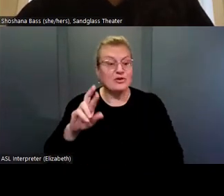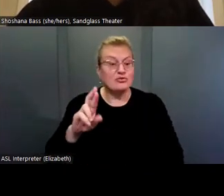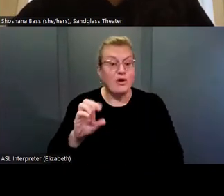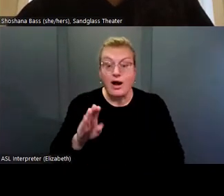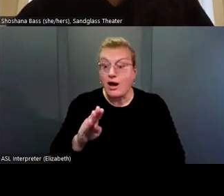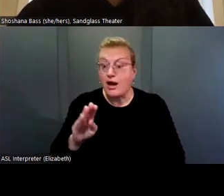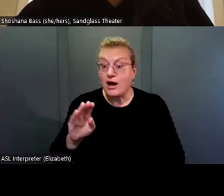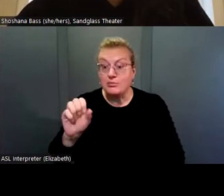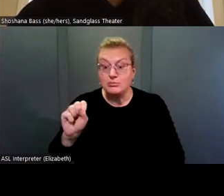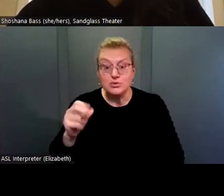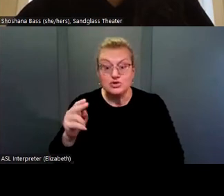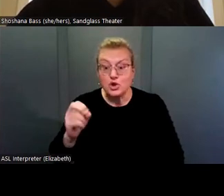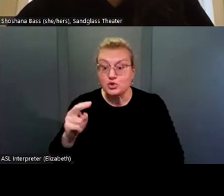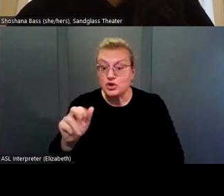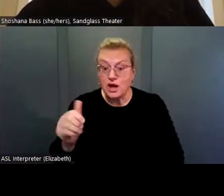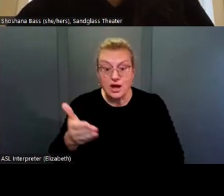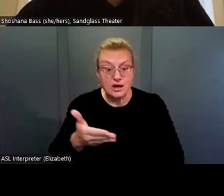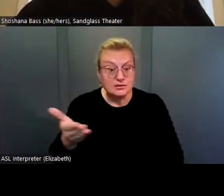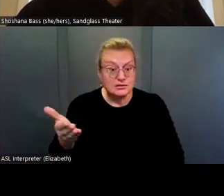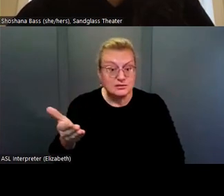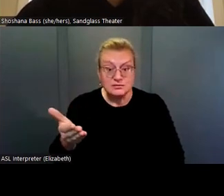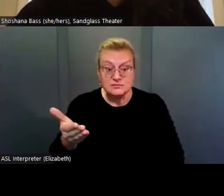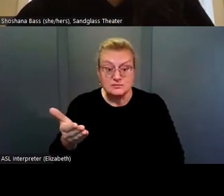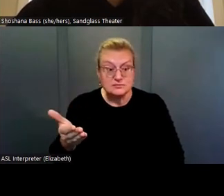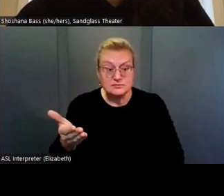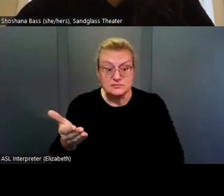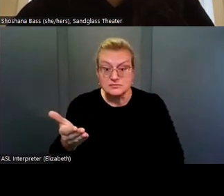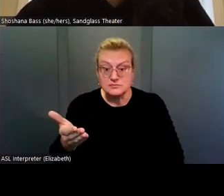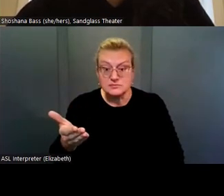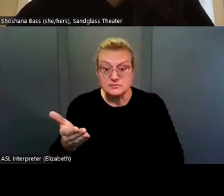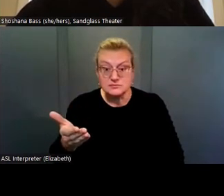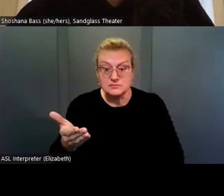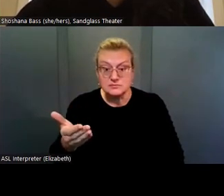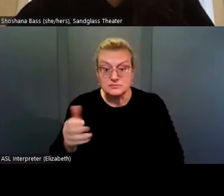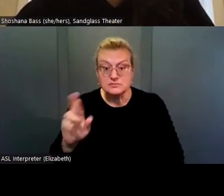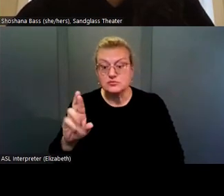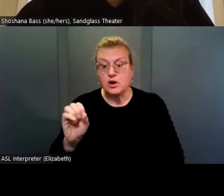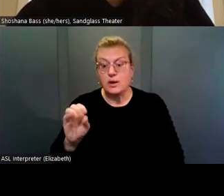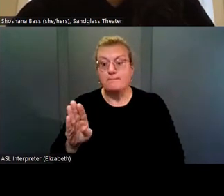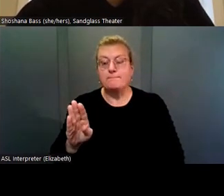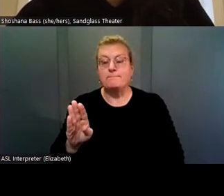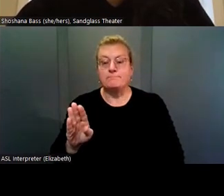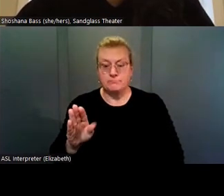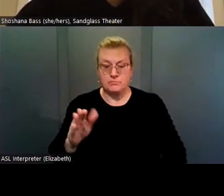We've talked about Network of Ensemble Theaters, New England Presenters. I mean, I think New England Presenters